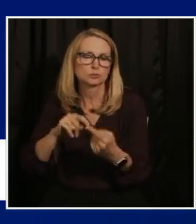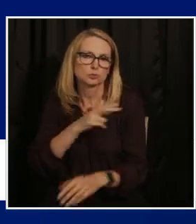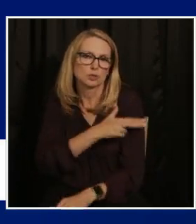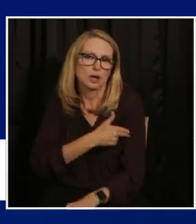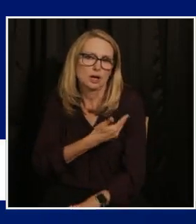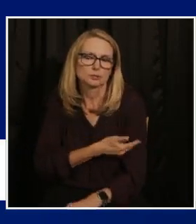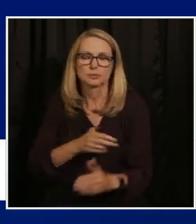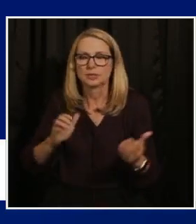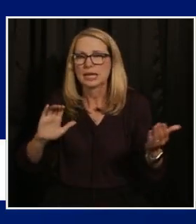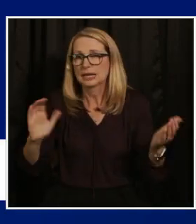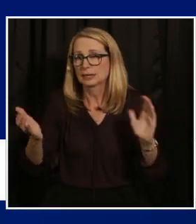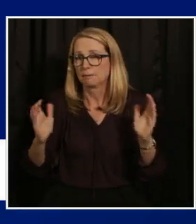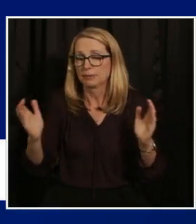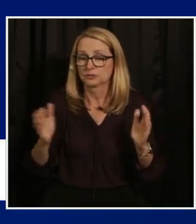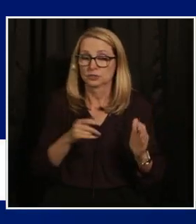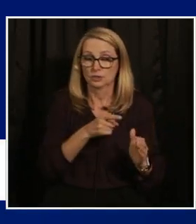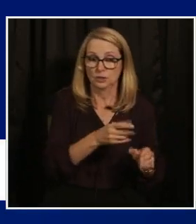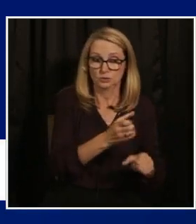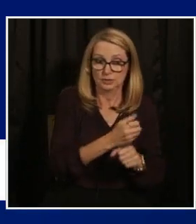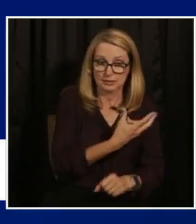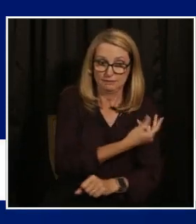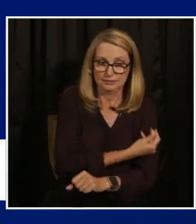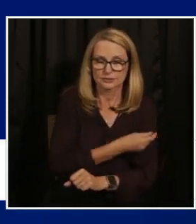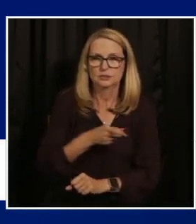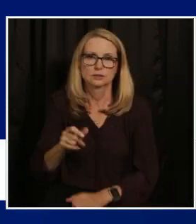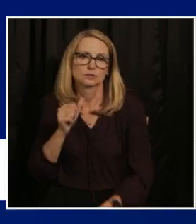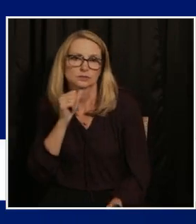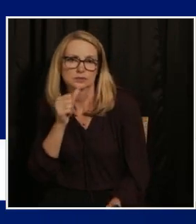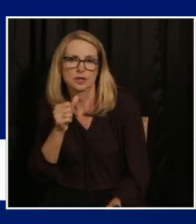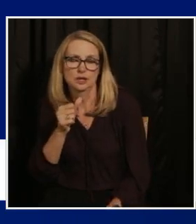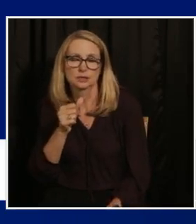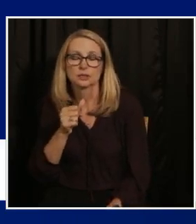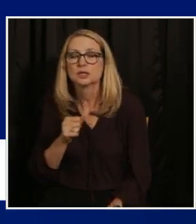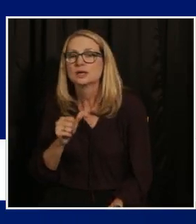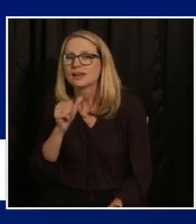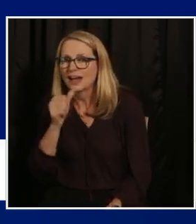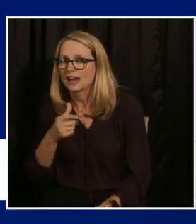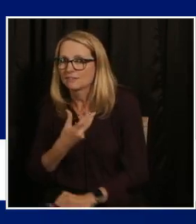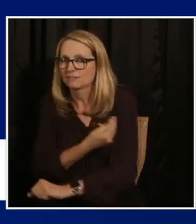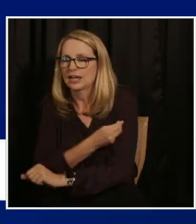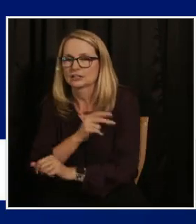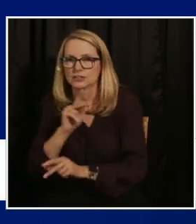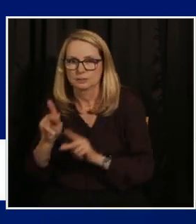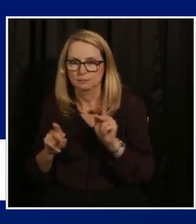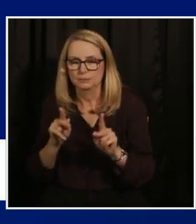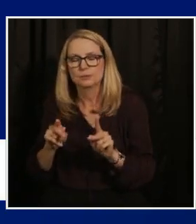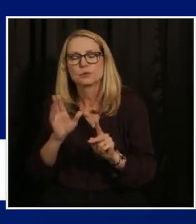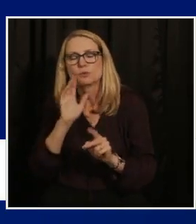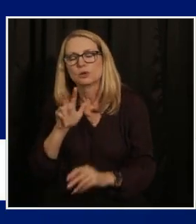unvaccinated so vaccinated individuals are 3.4 times less likely to become a case 3.7 times